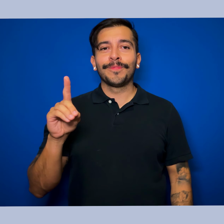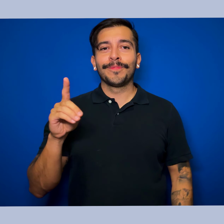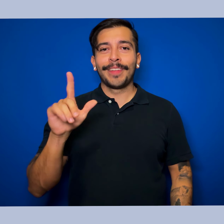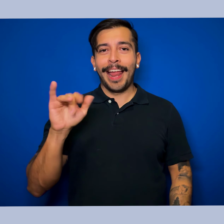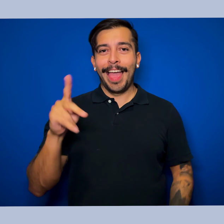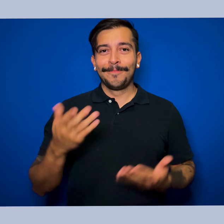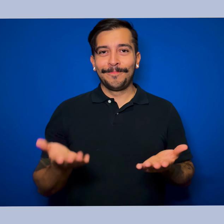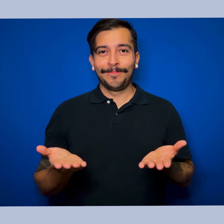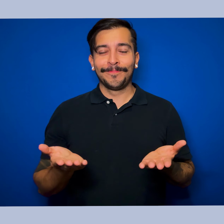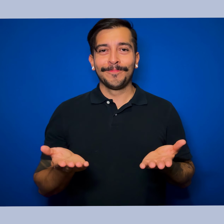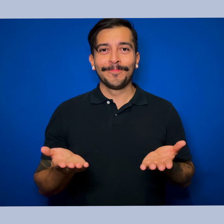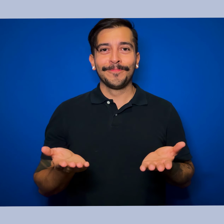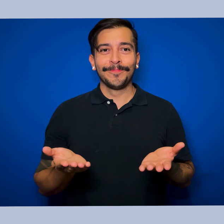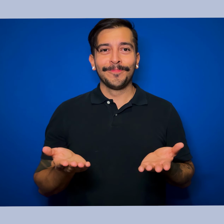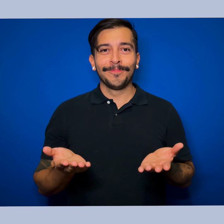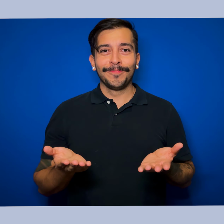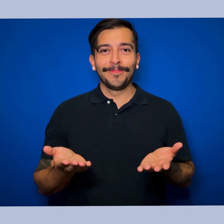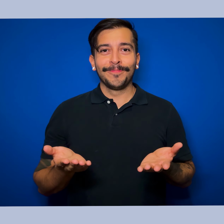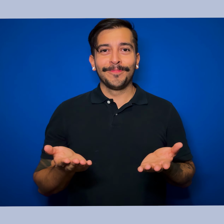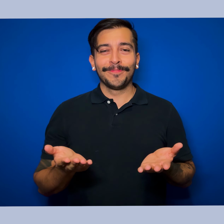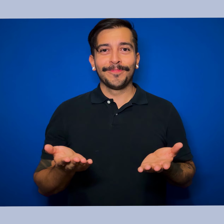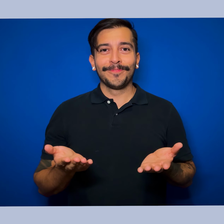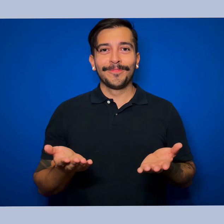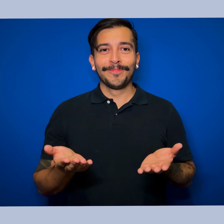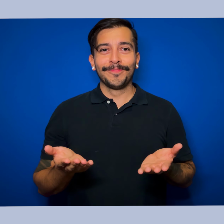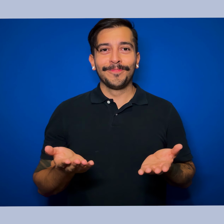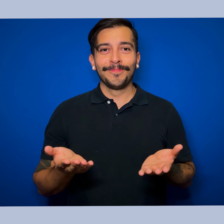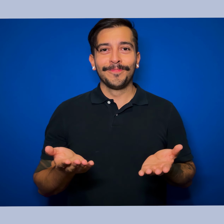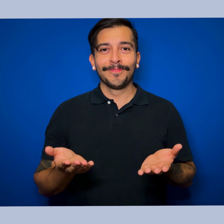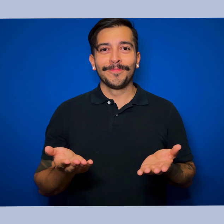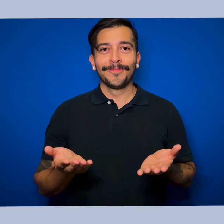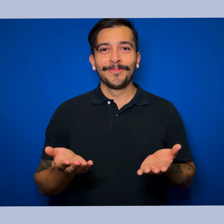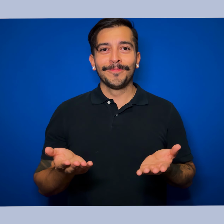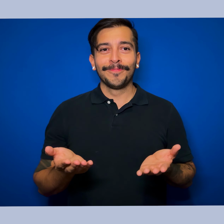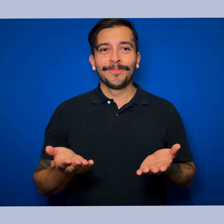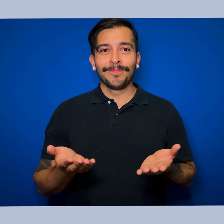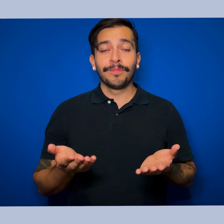mass.gov/MOD/contact